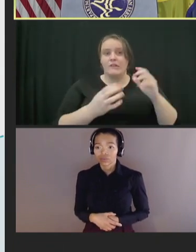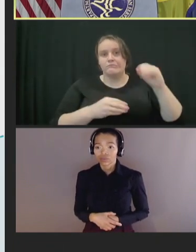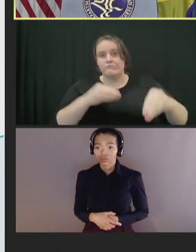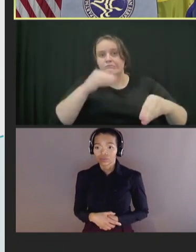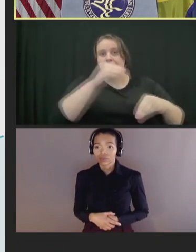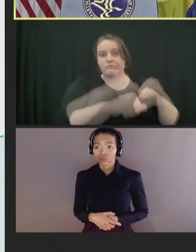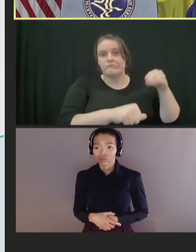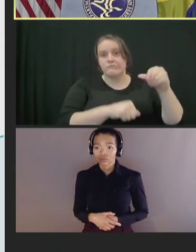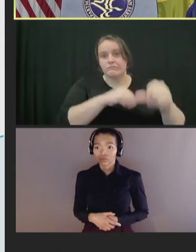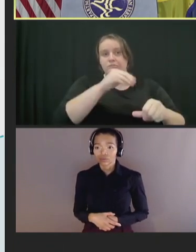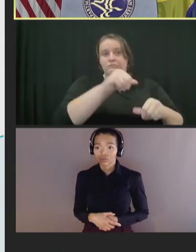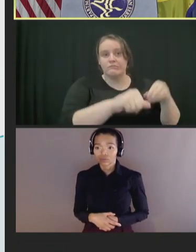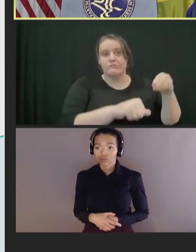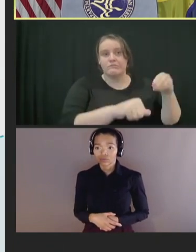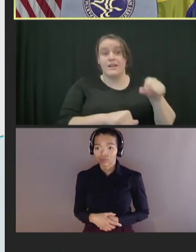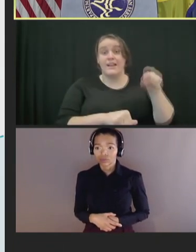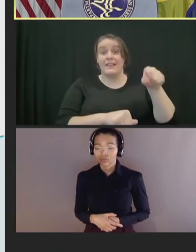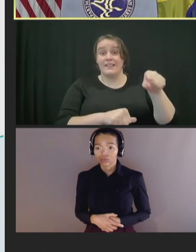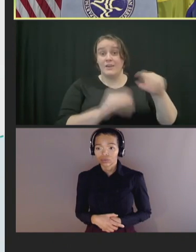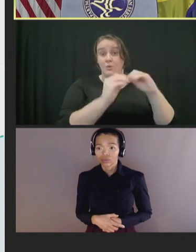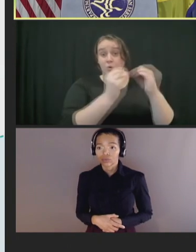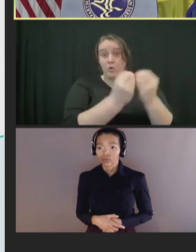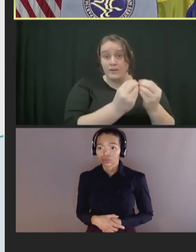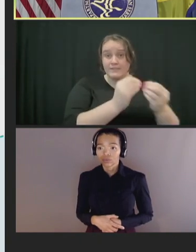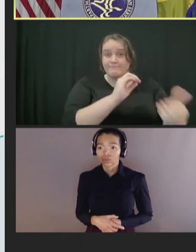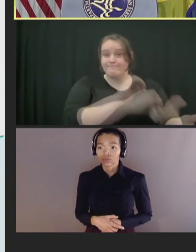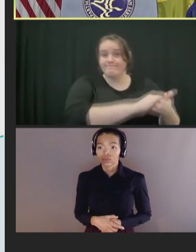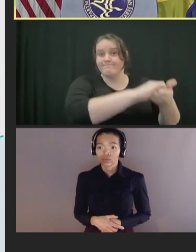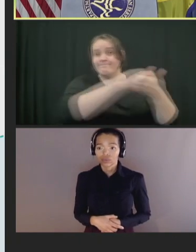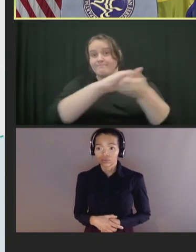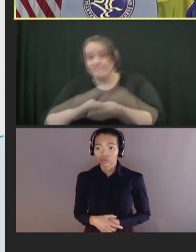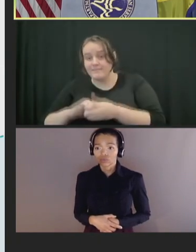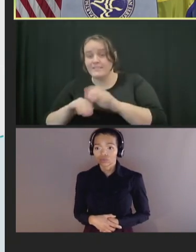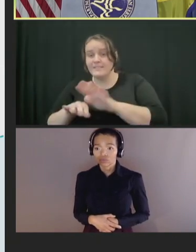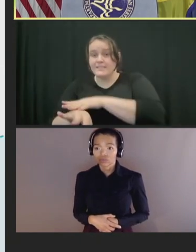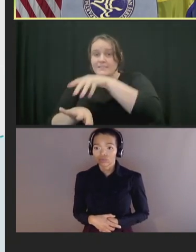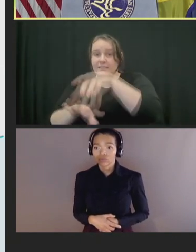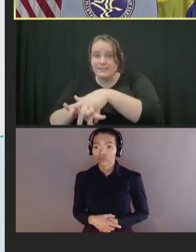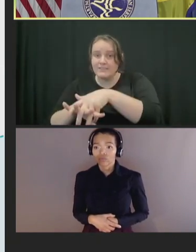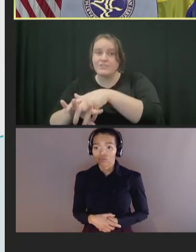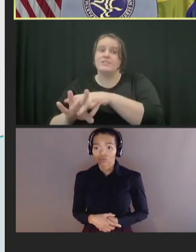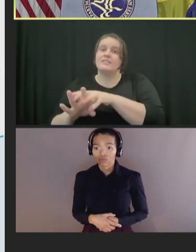they work with their indigenous leadership to decide how that money is spent. So,